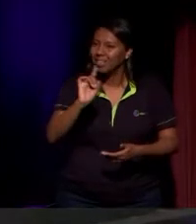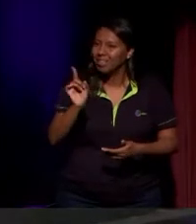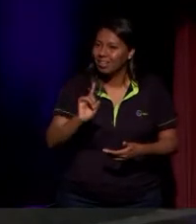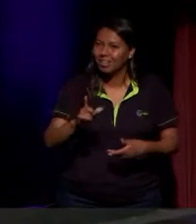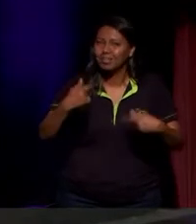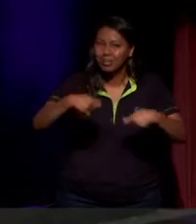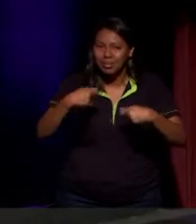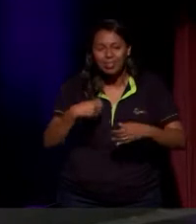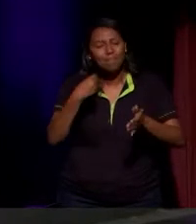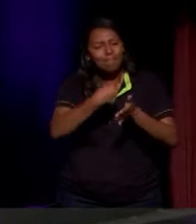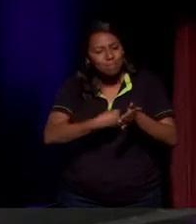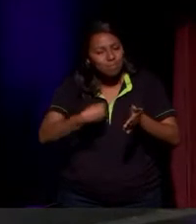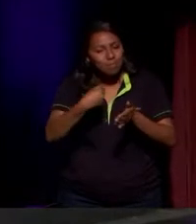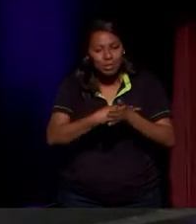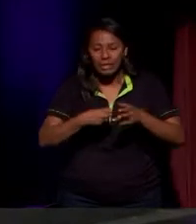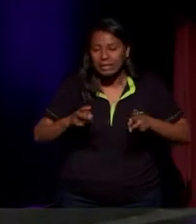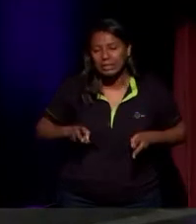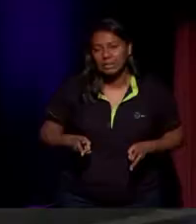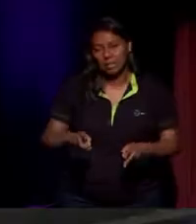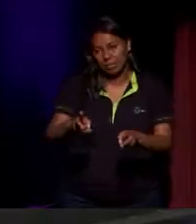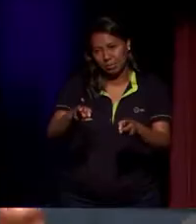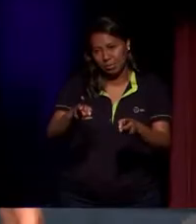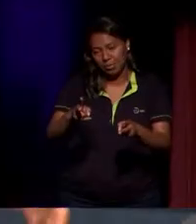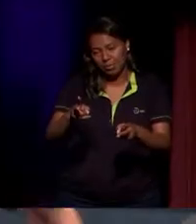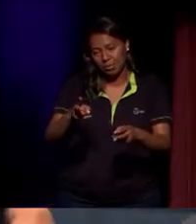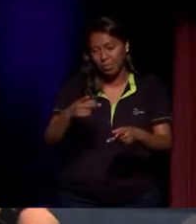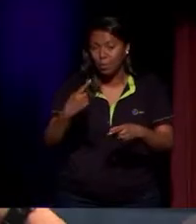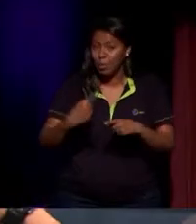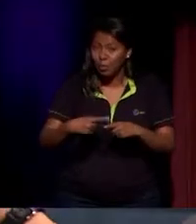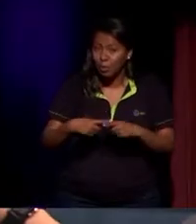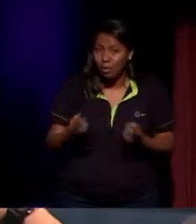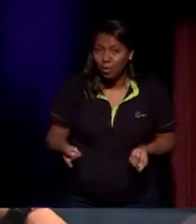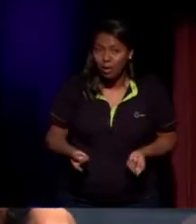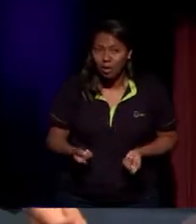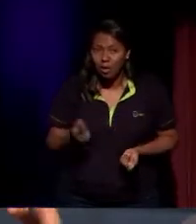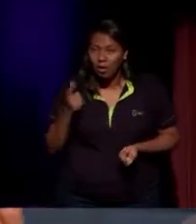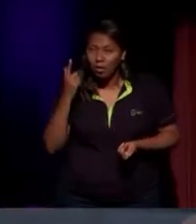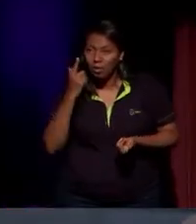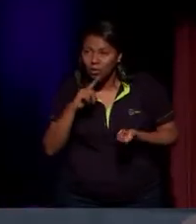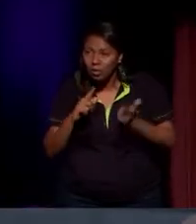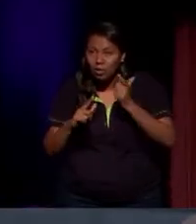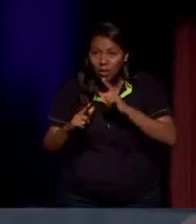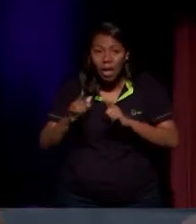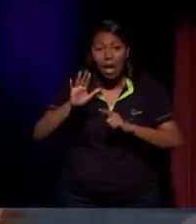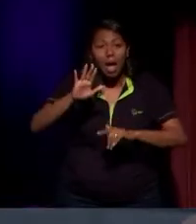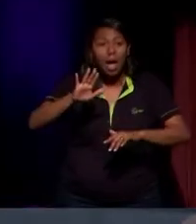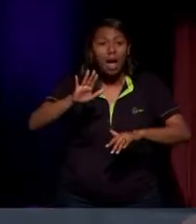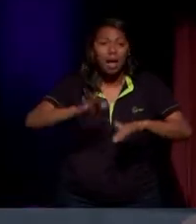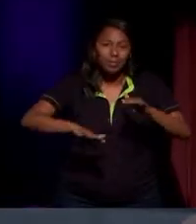because the achievements are not irreversible as we are seeing everywhere.